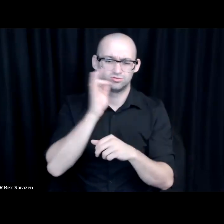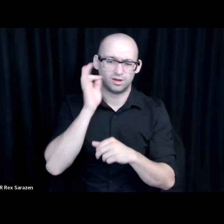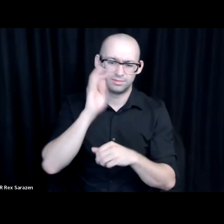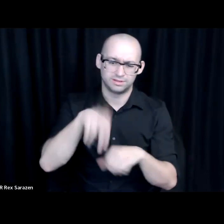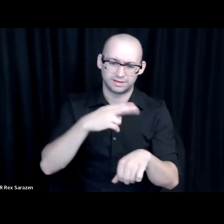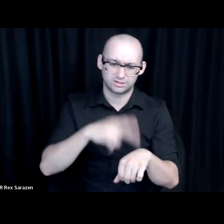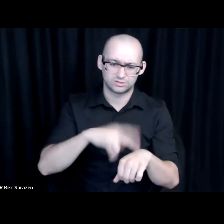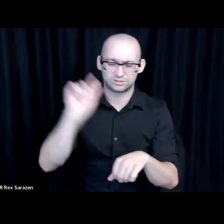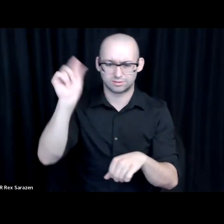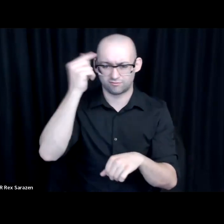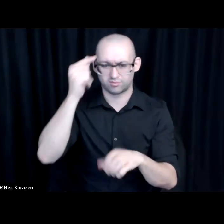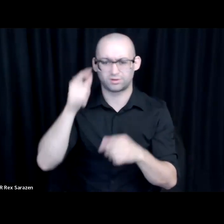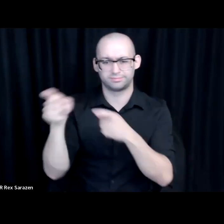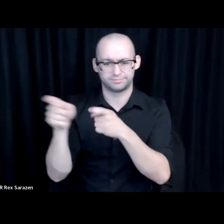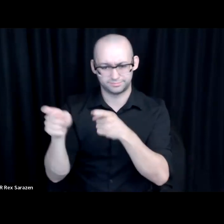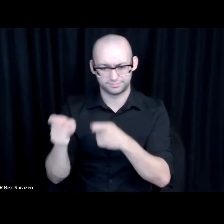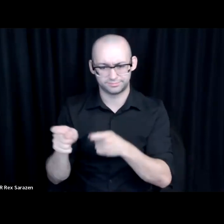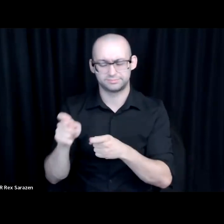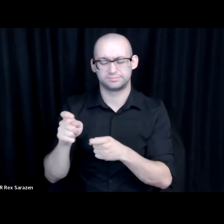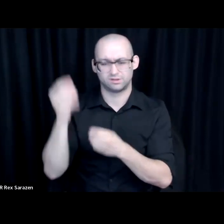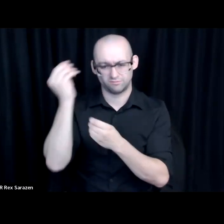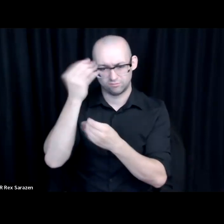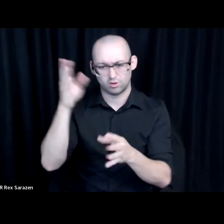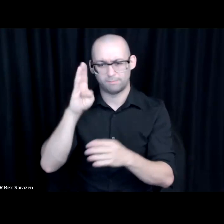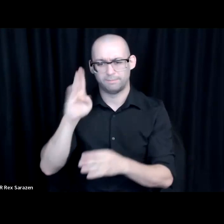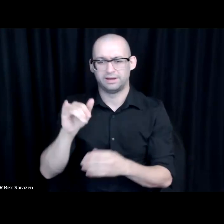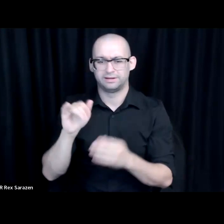as informed by meaningful Government to Government consultation and collaboration.